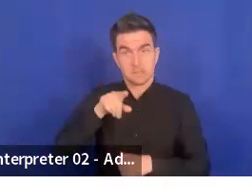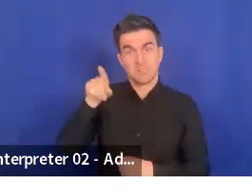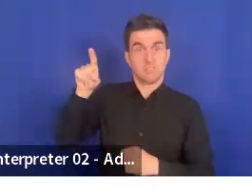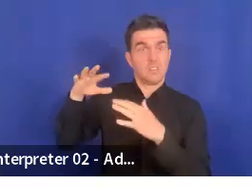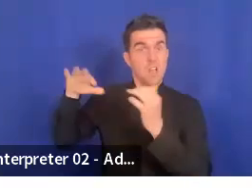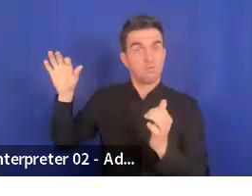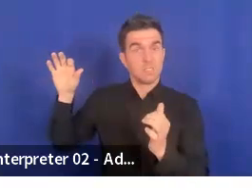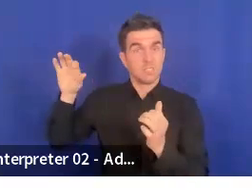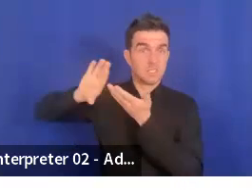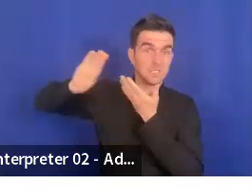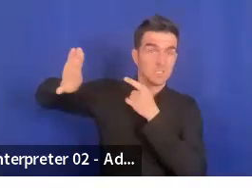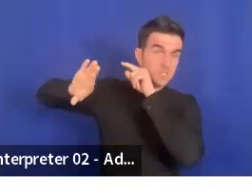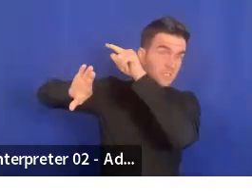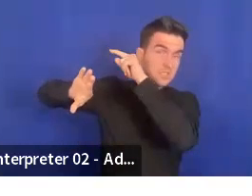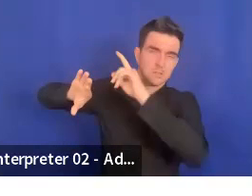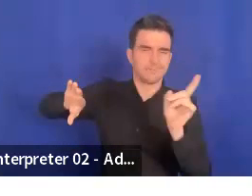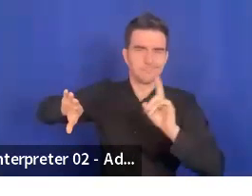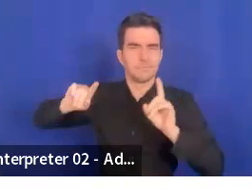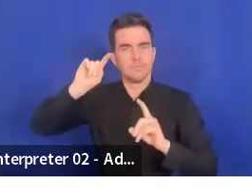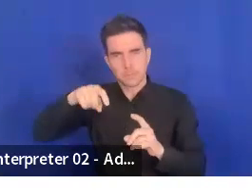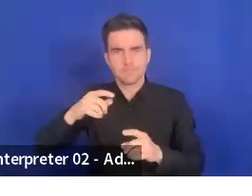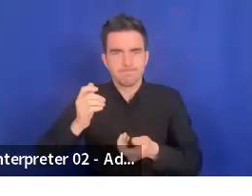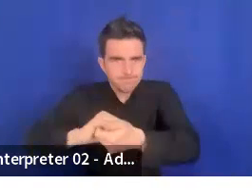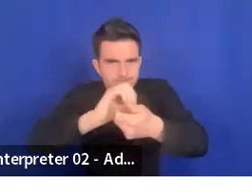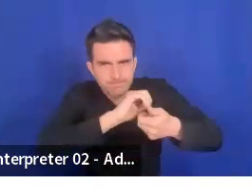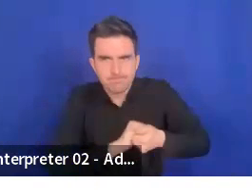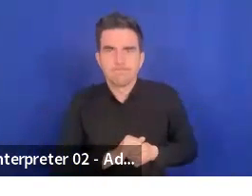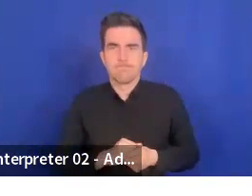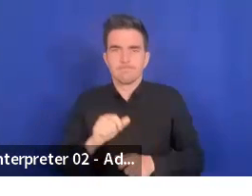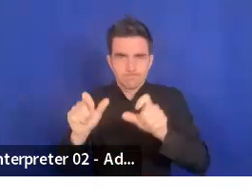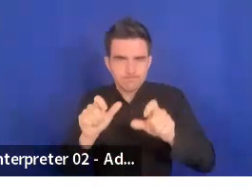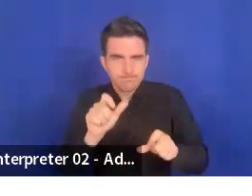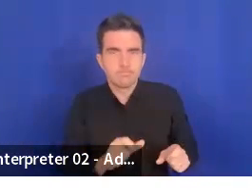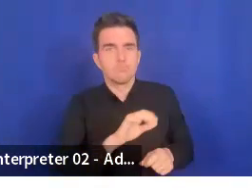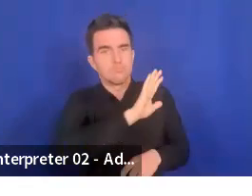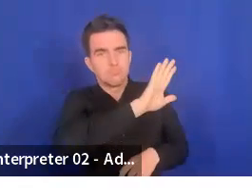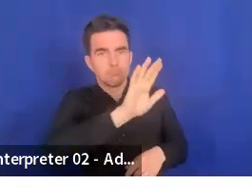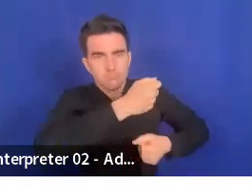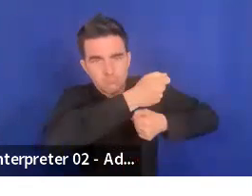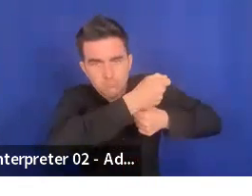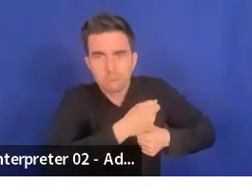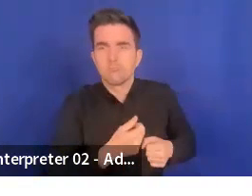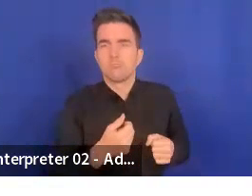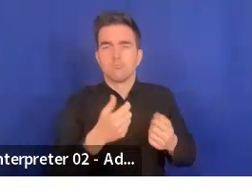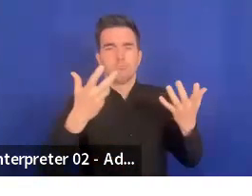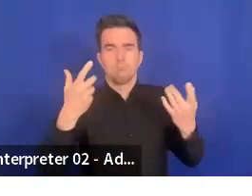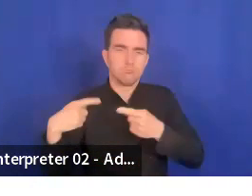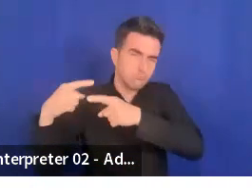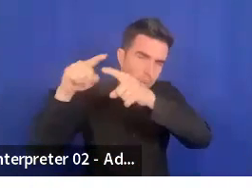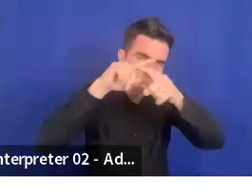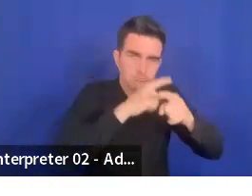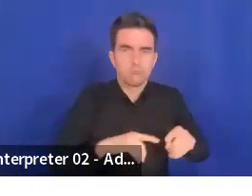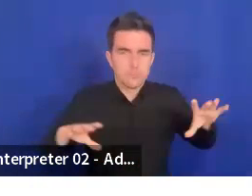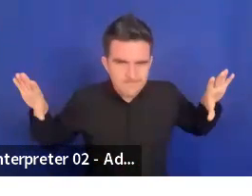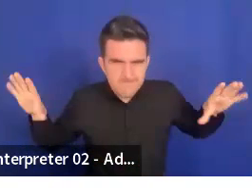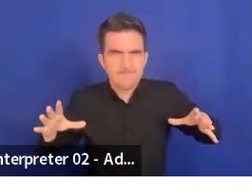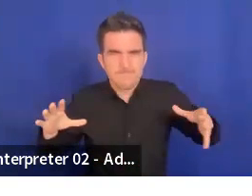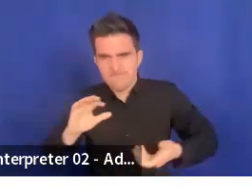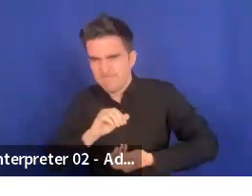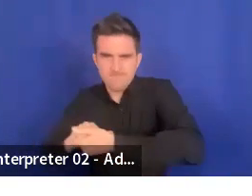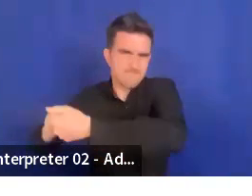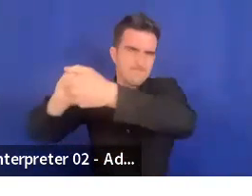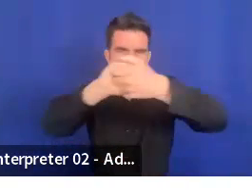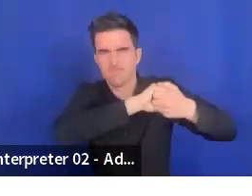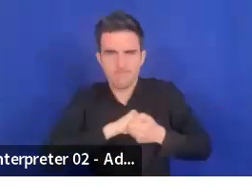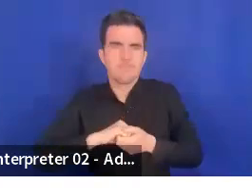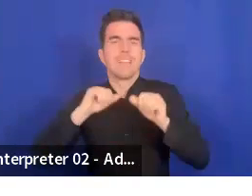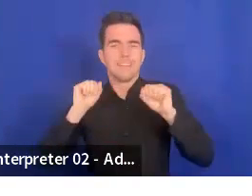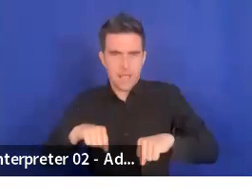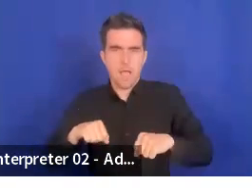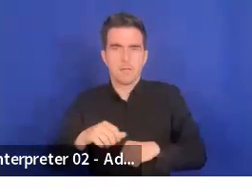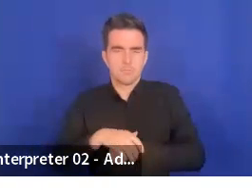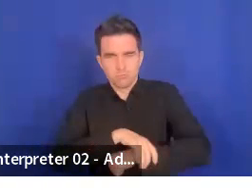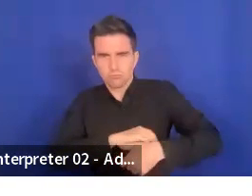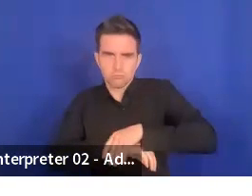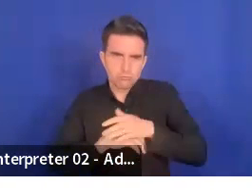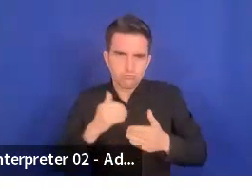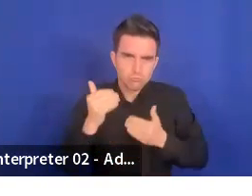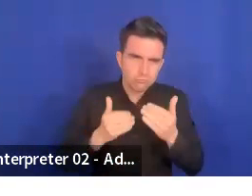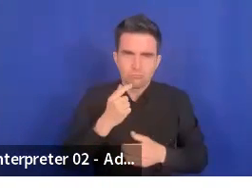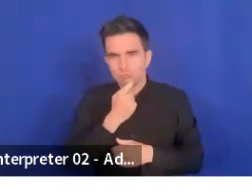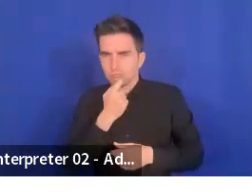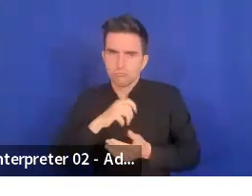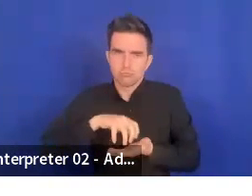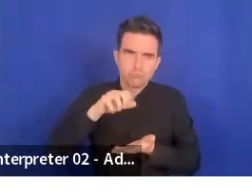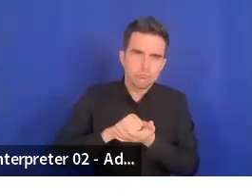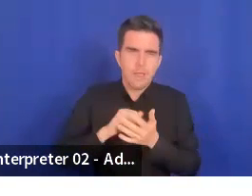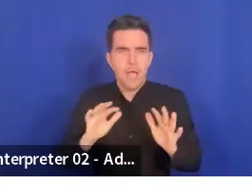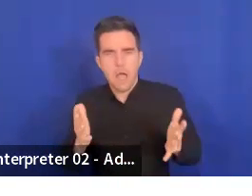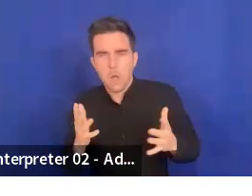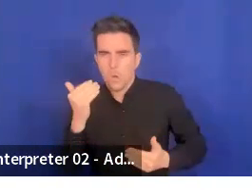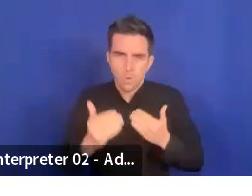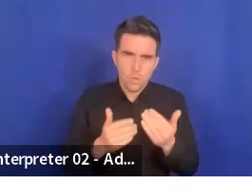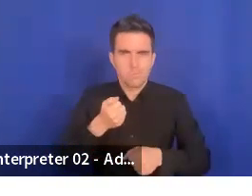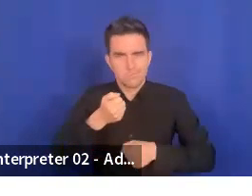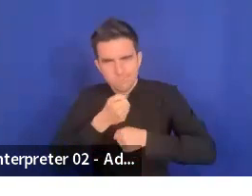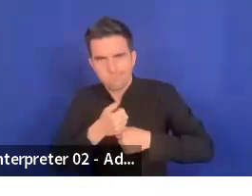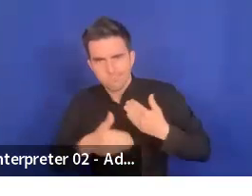work with decision makers, to make sure we're part of every process to UHC, to make decisions,